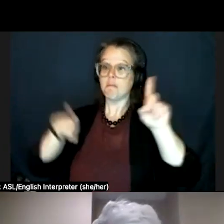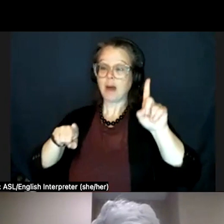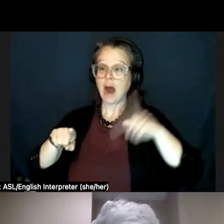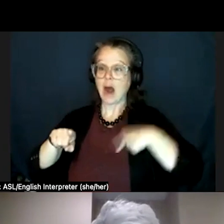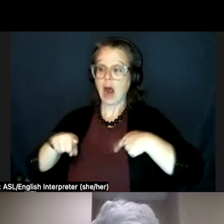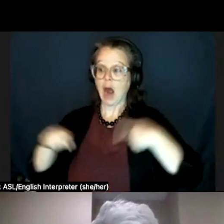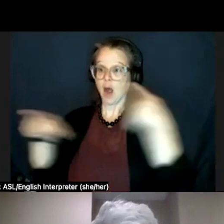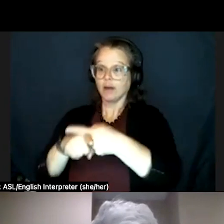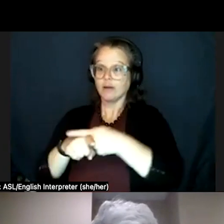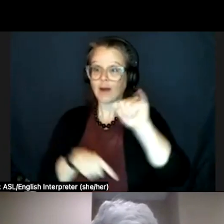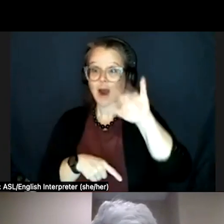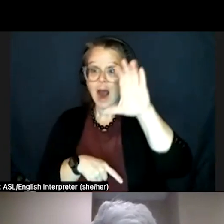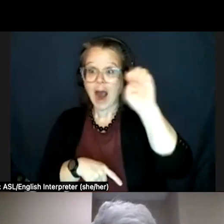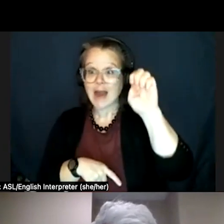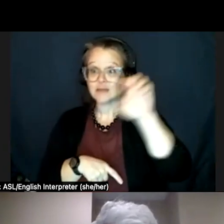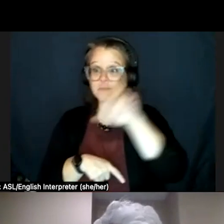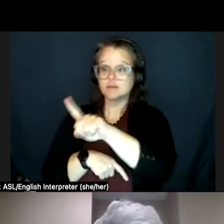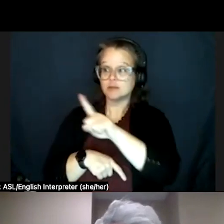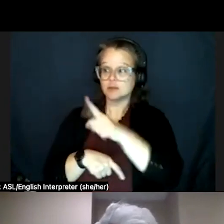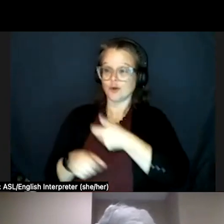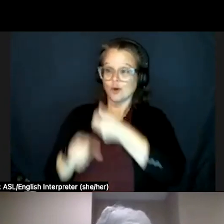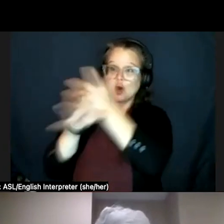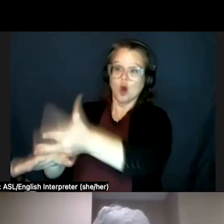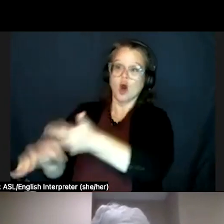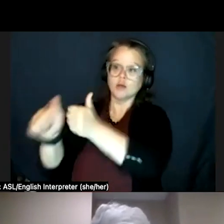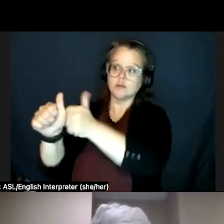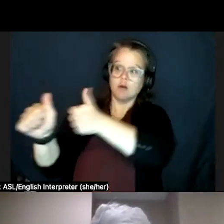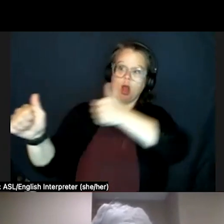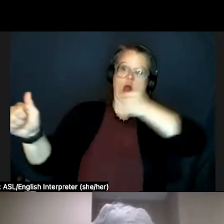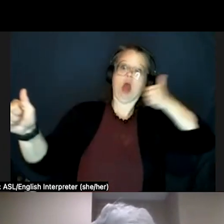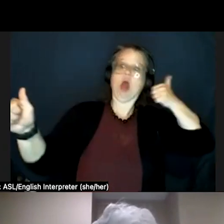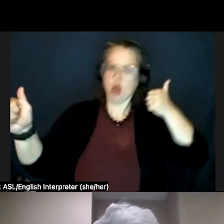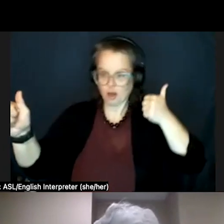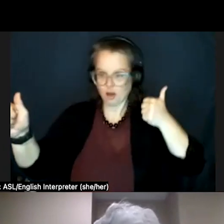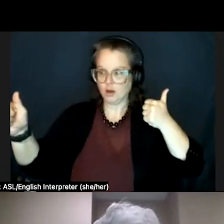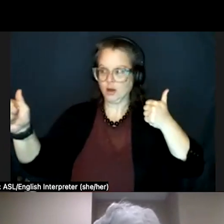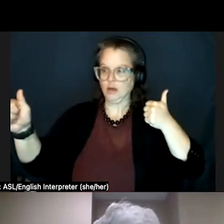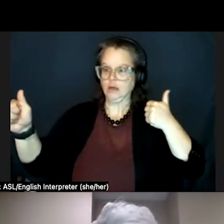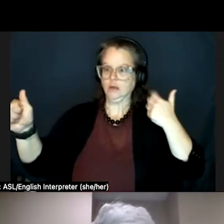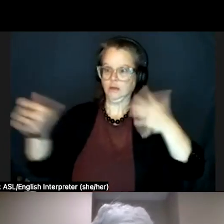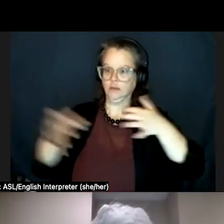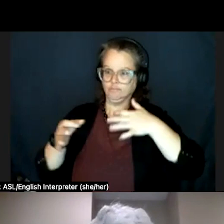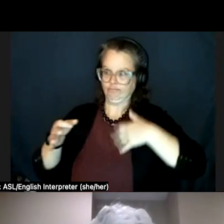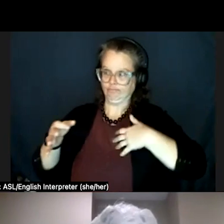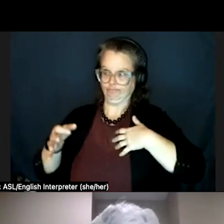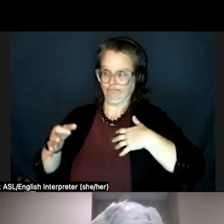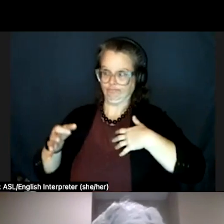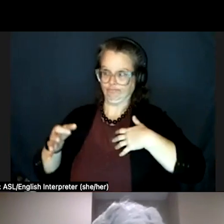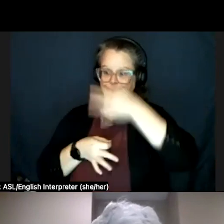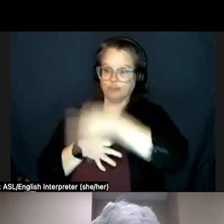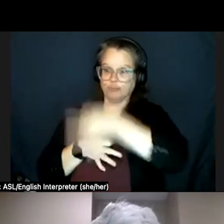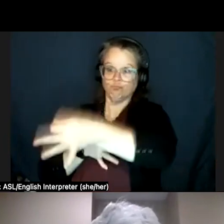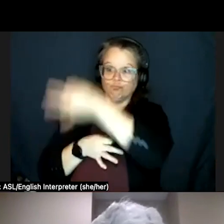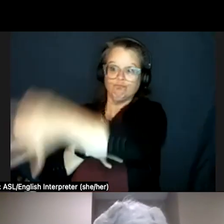air. And so you have two unpalatable options because the ice bridge or a river that usually